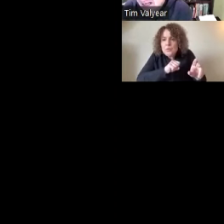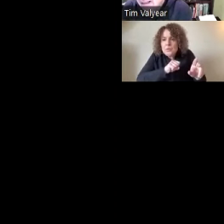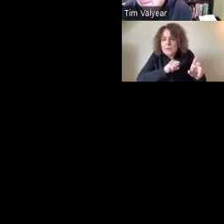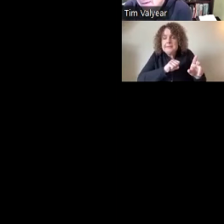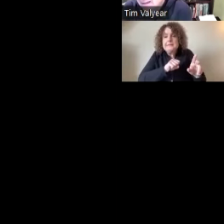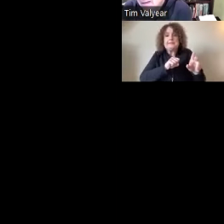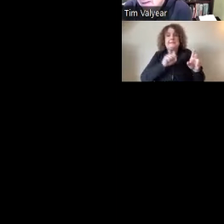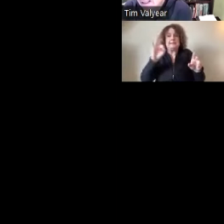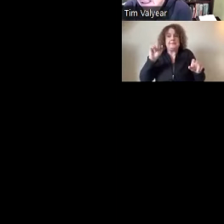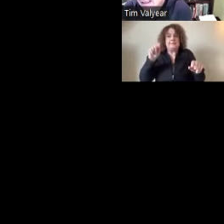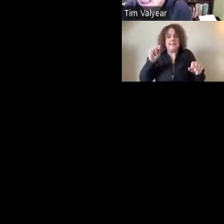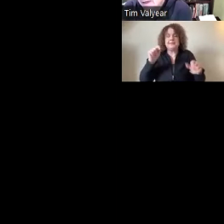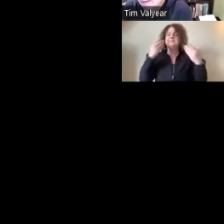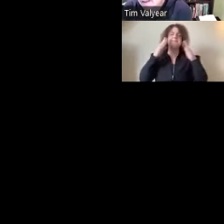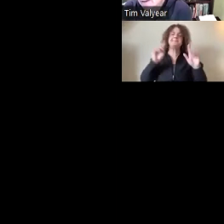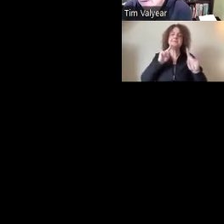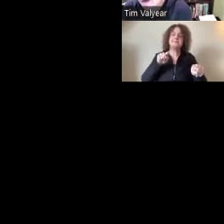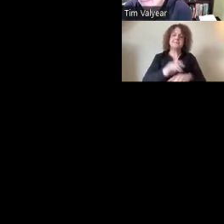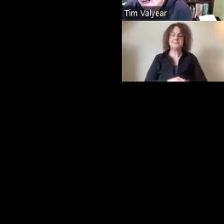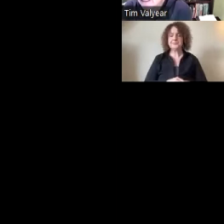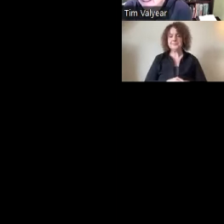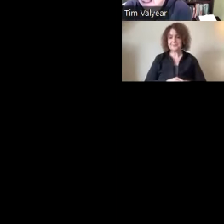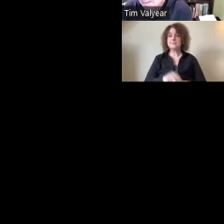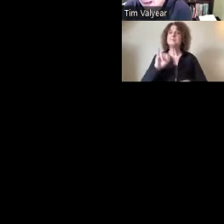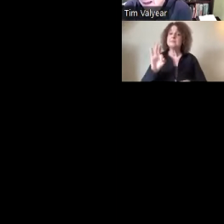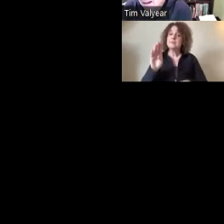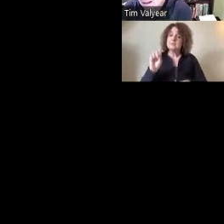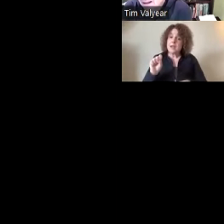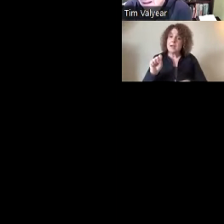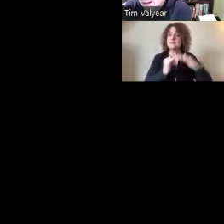mask. So I'm assuming that